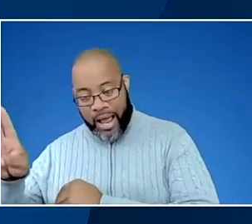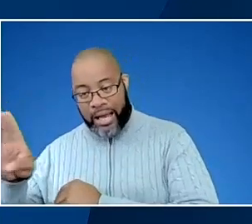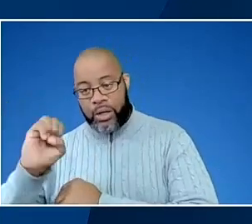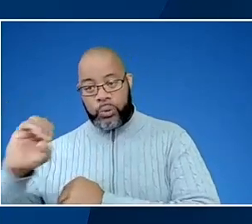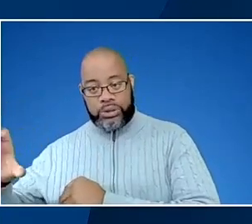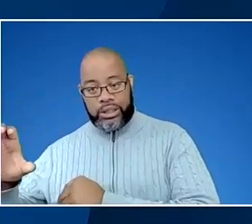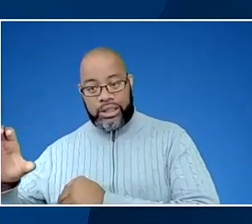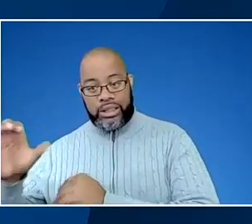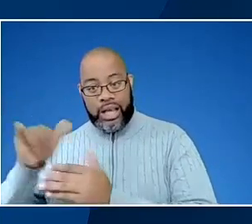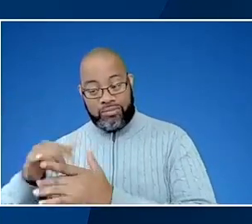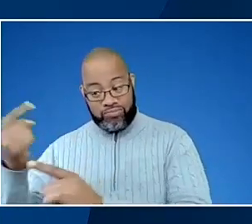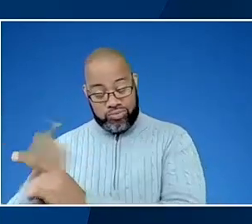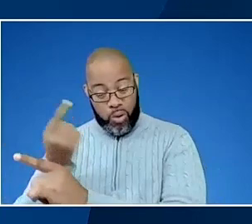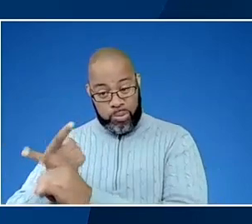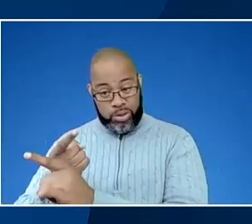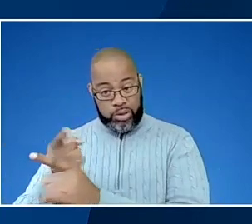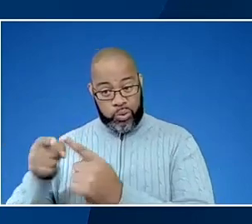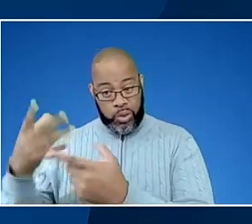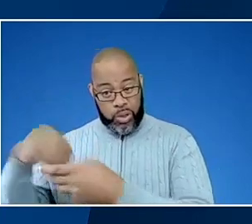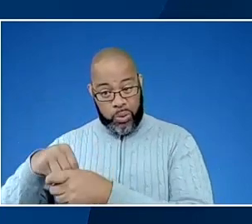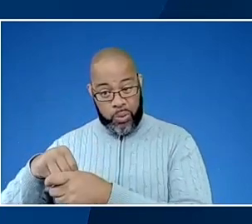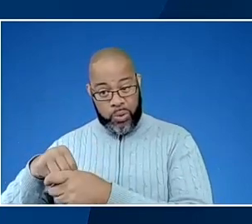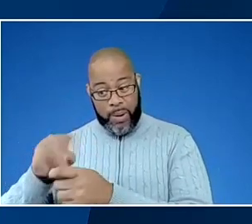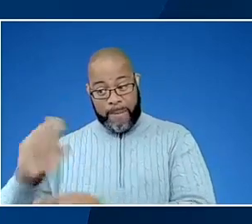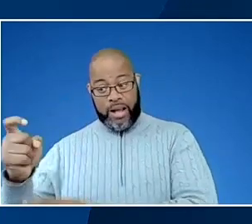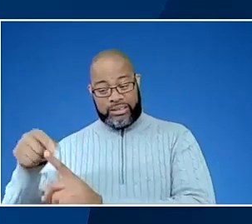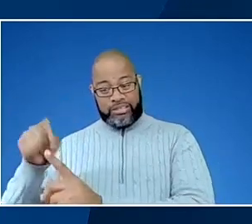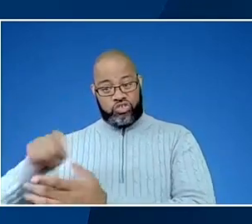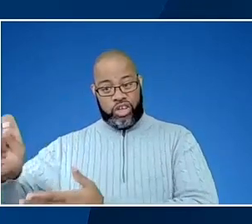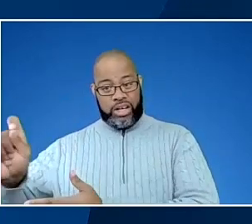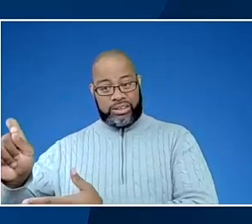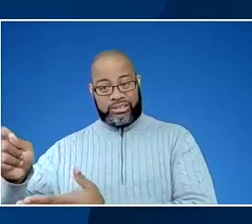appropriate to include a box that they check that they're undocumented?